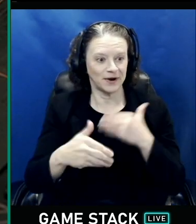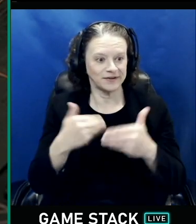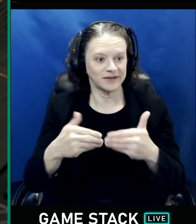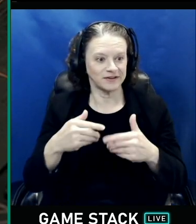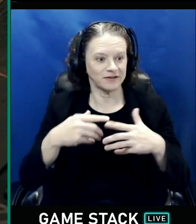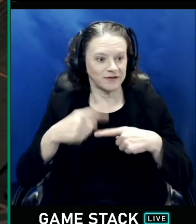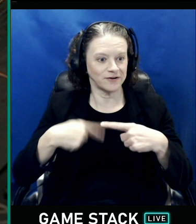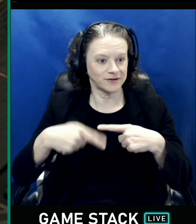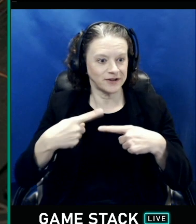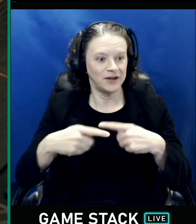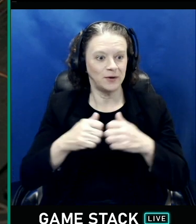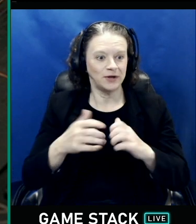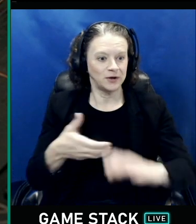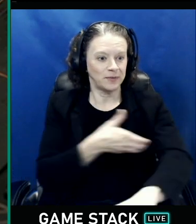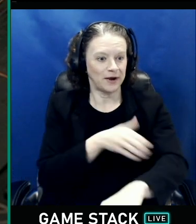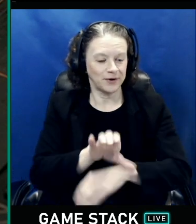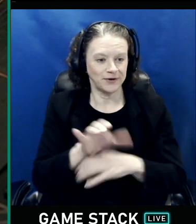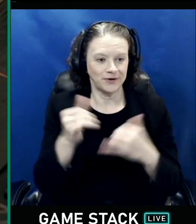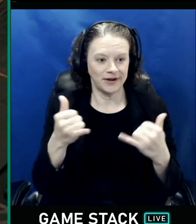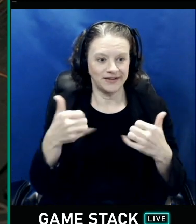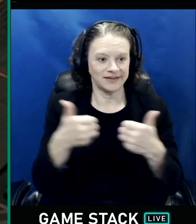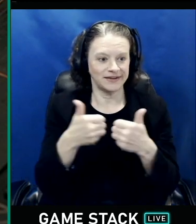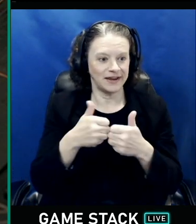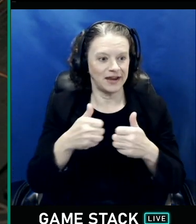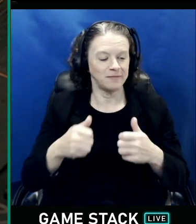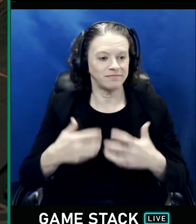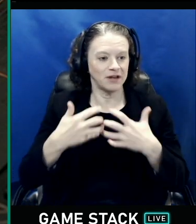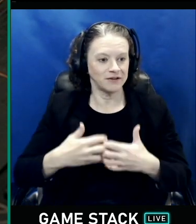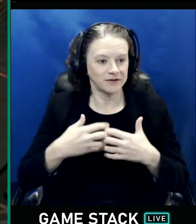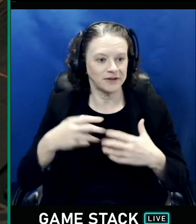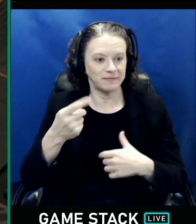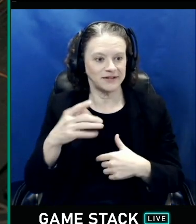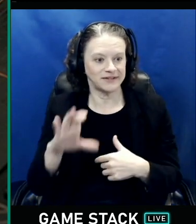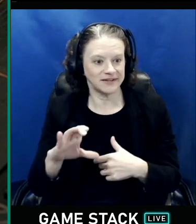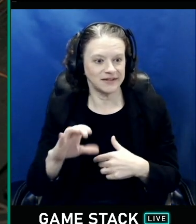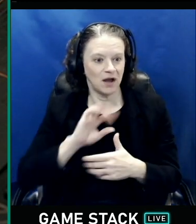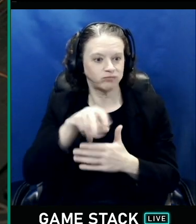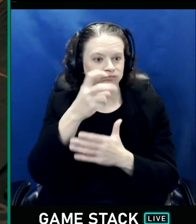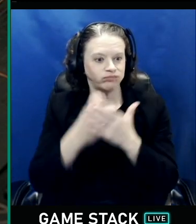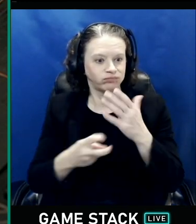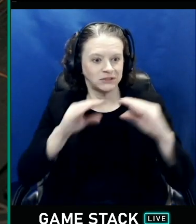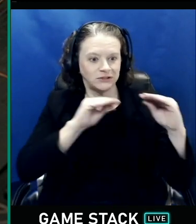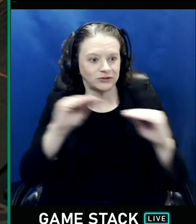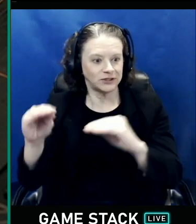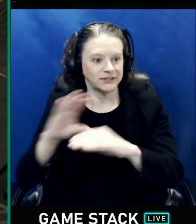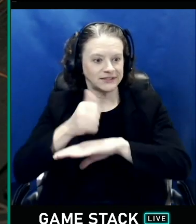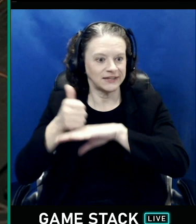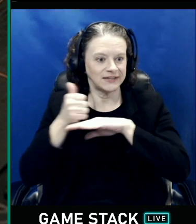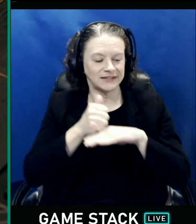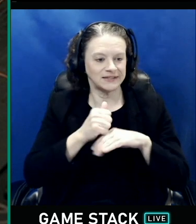Dive into instruction sets, cache hierarchies, resource sharing and simultaneous multithreading. Journey across the sands of